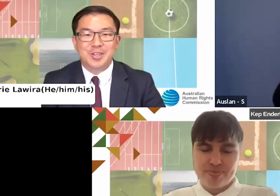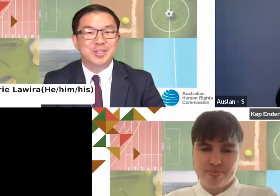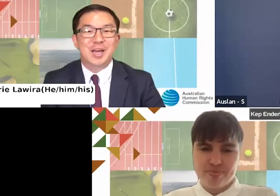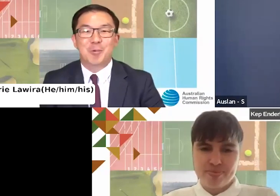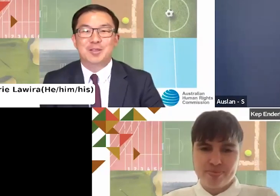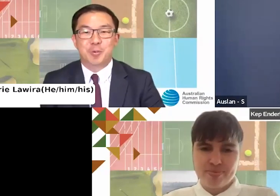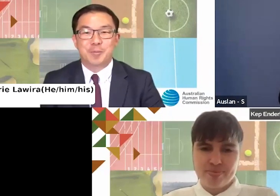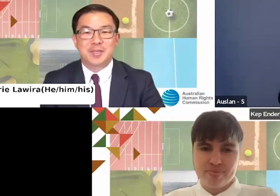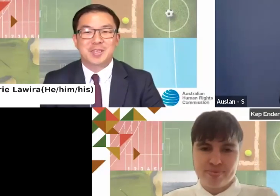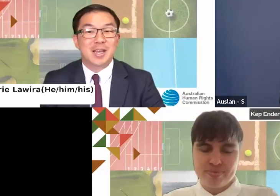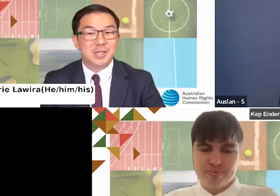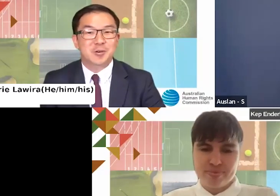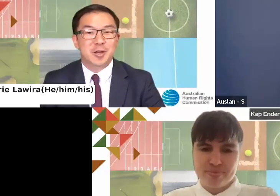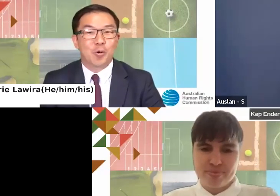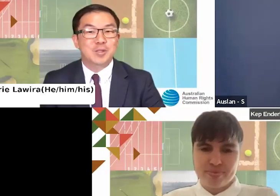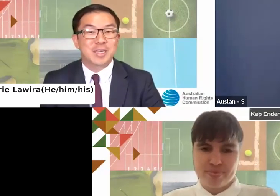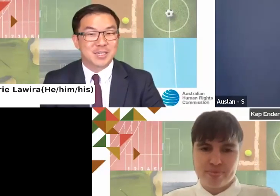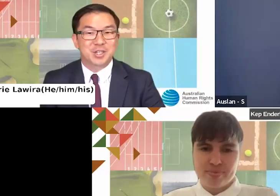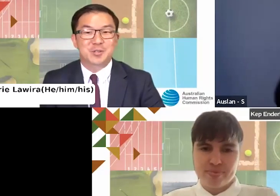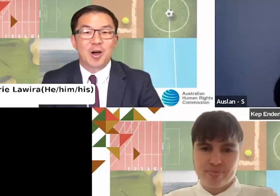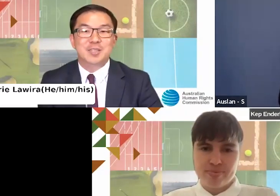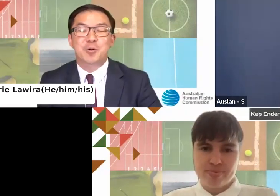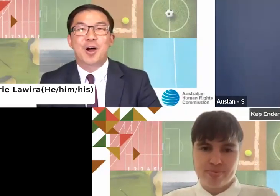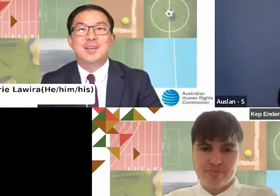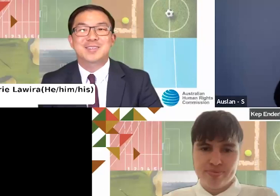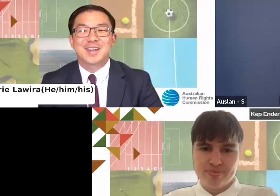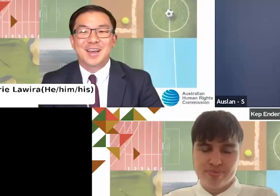the New South Wales Premier's Literary Awards, Indigenous Writers Prize,